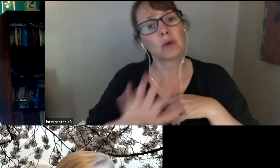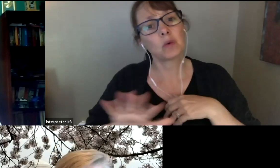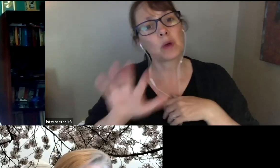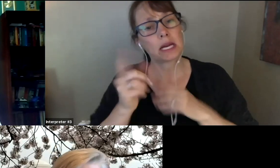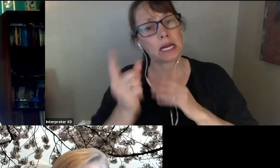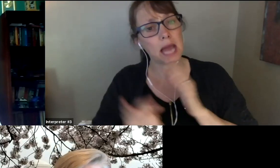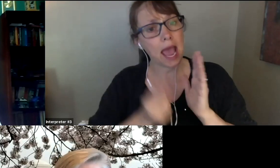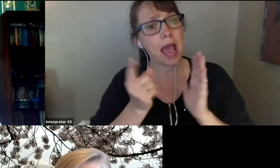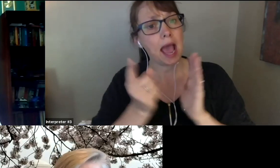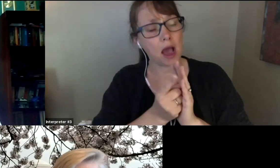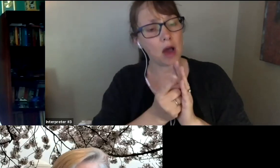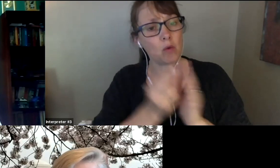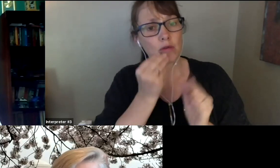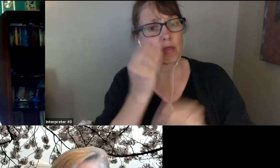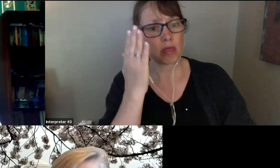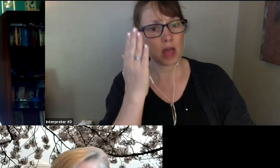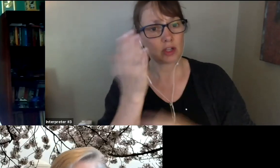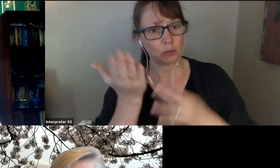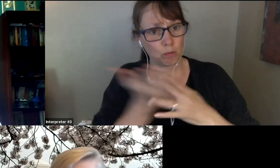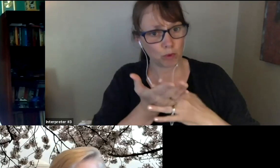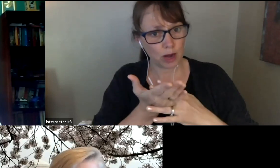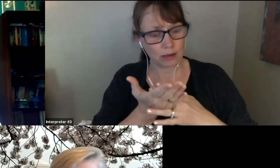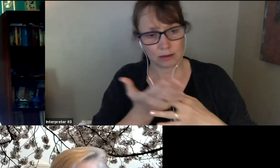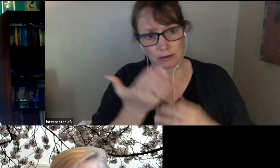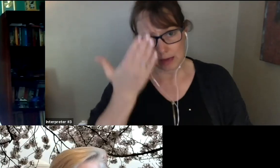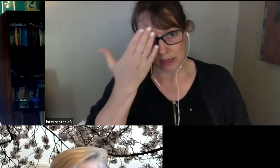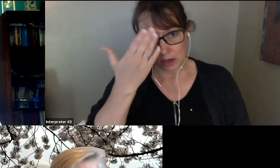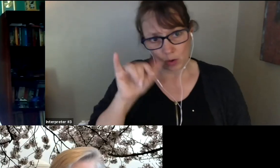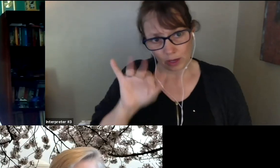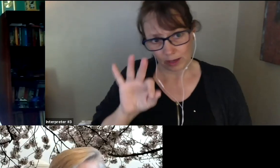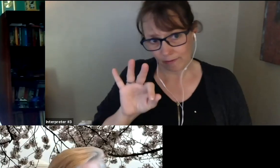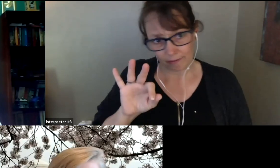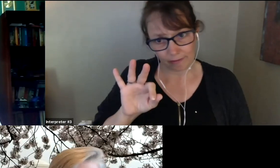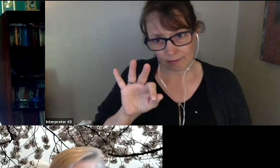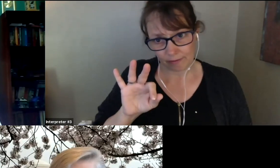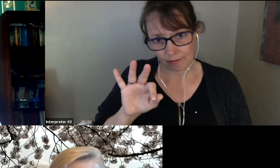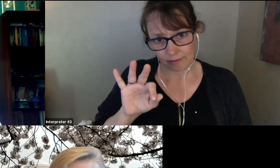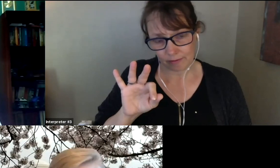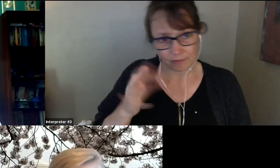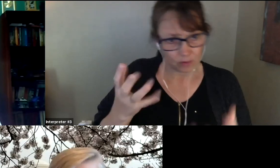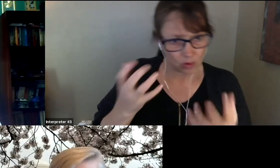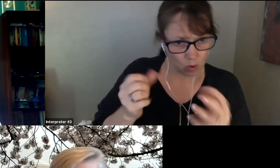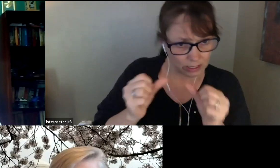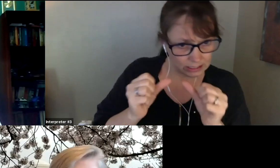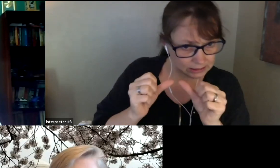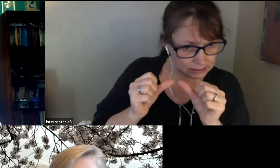lunch break. I’ll take your input if you want to go a little bit shorter than that.